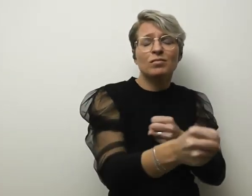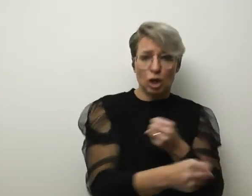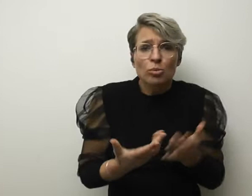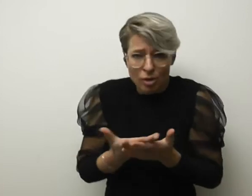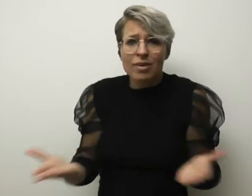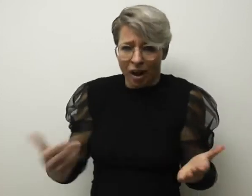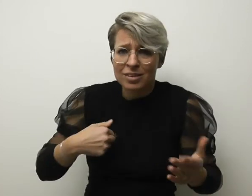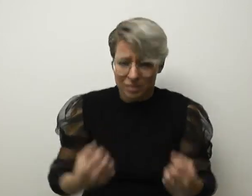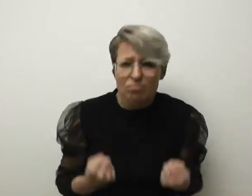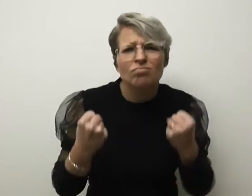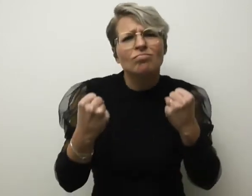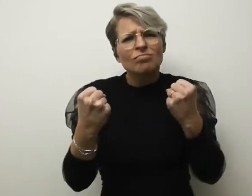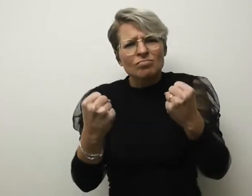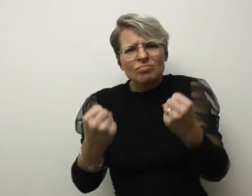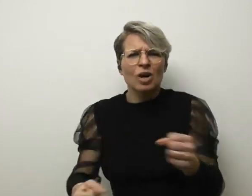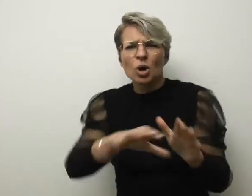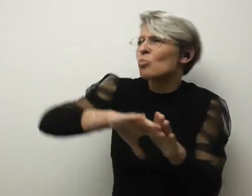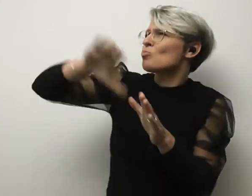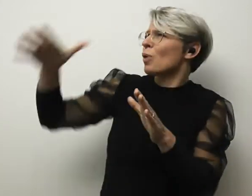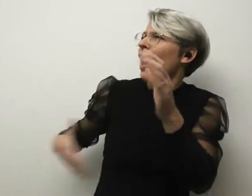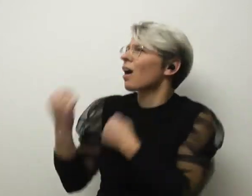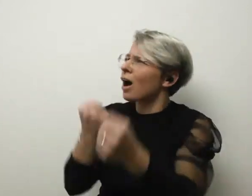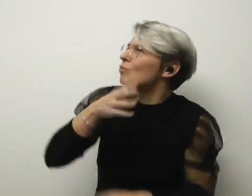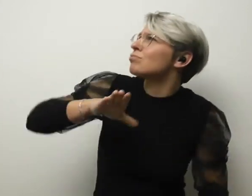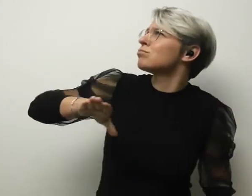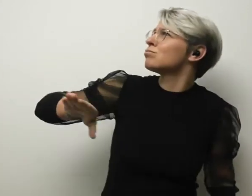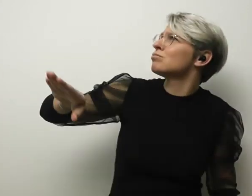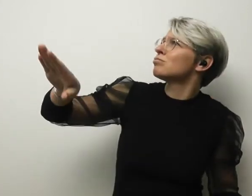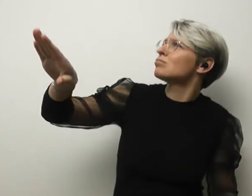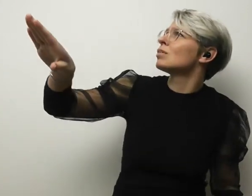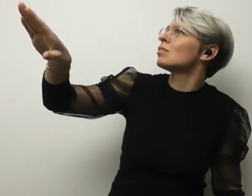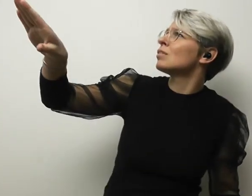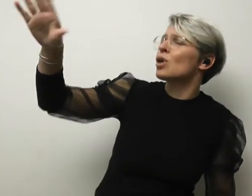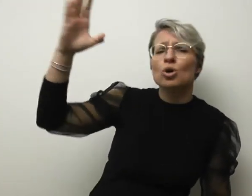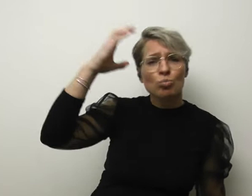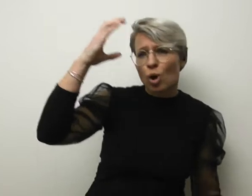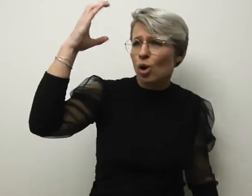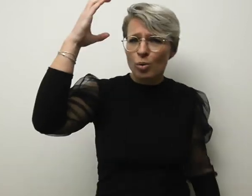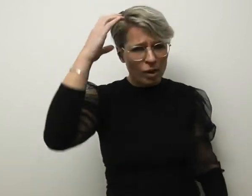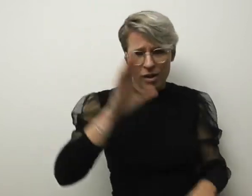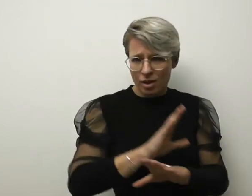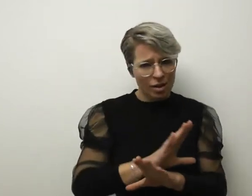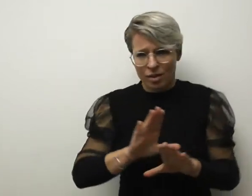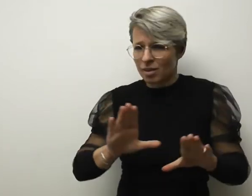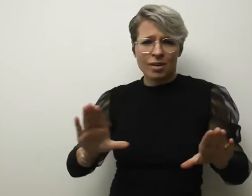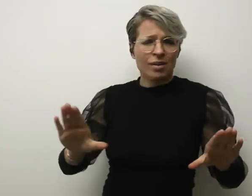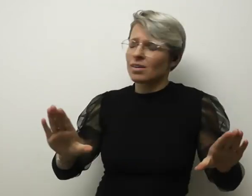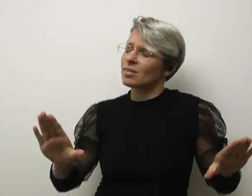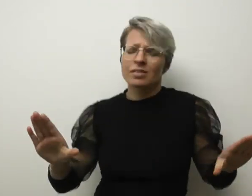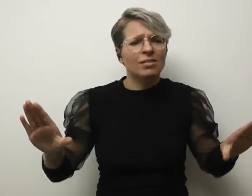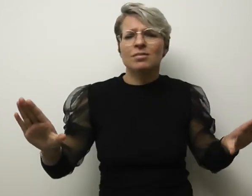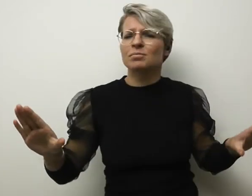Be running up that road, Be running up that hill, With no problems.